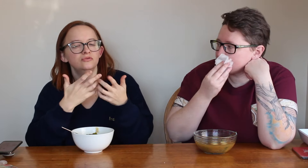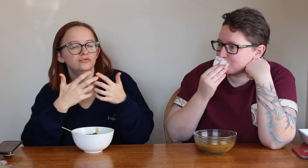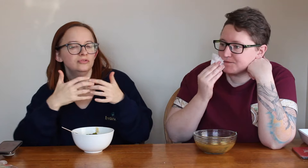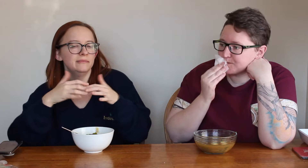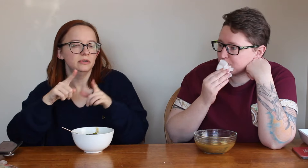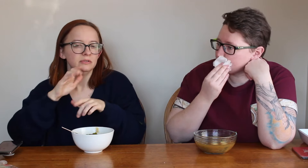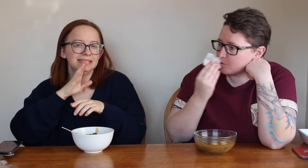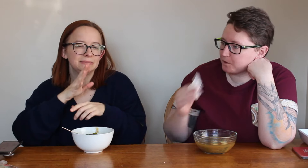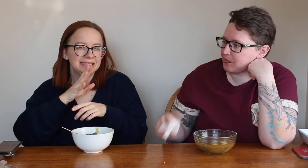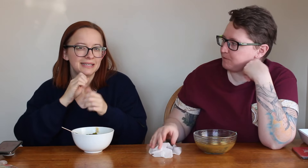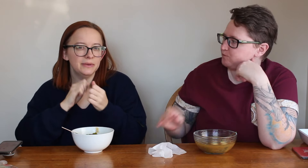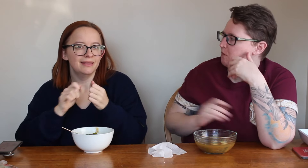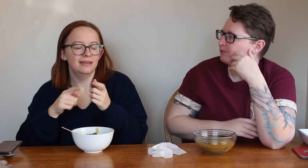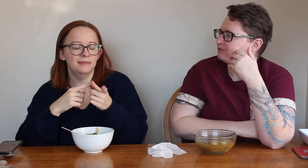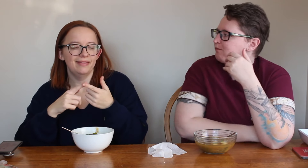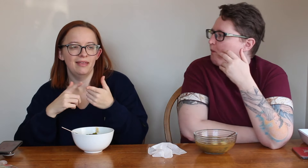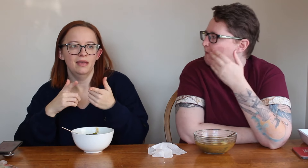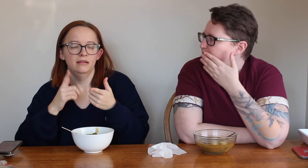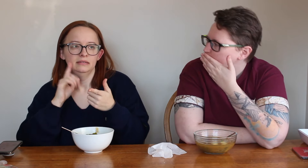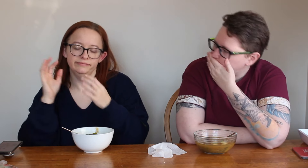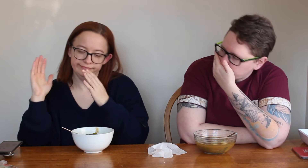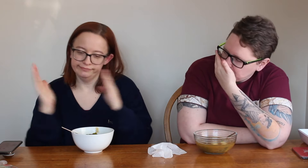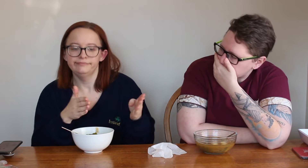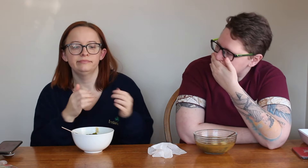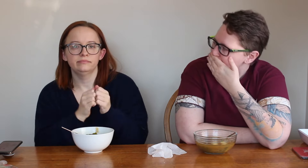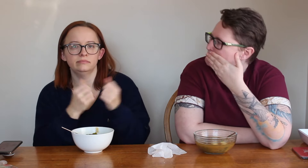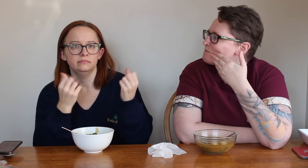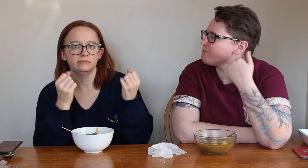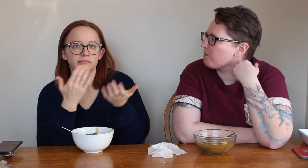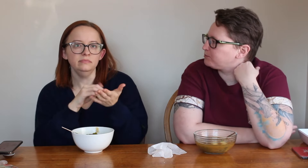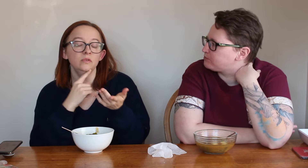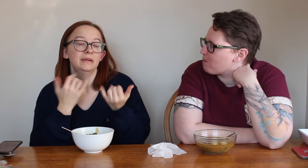I'm technically his language role model and For me I would say